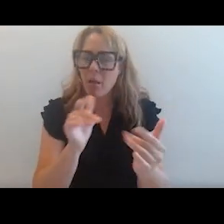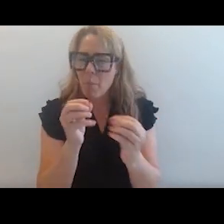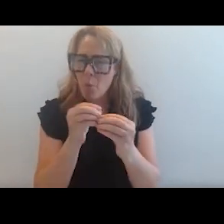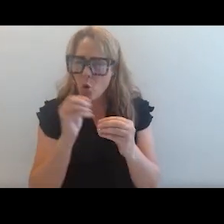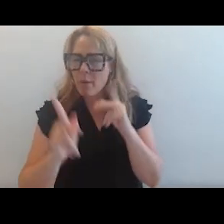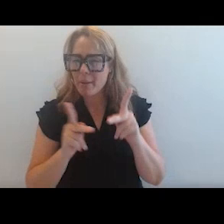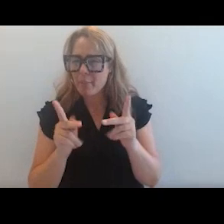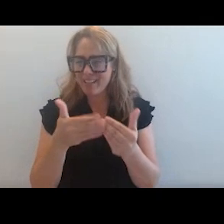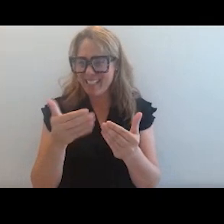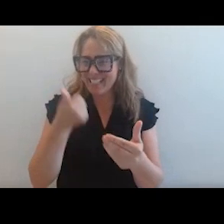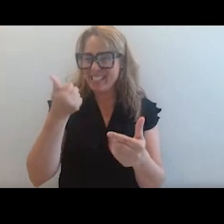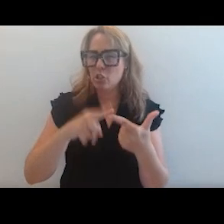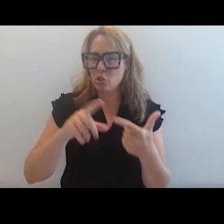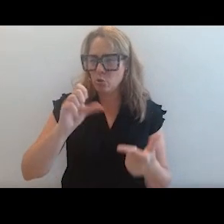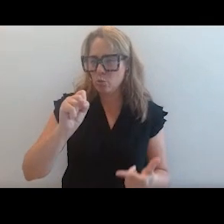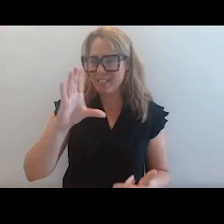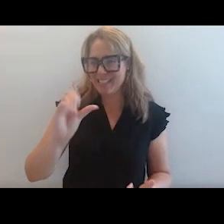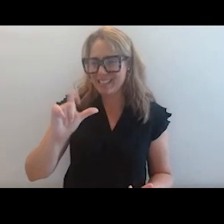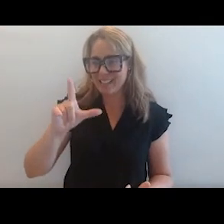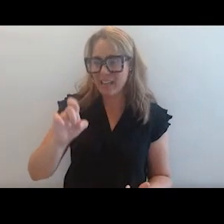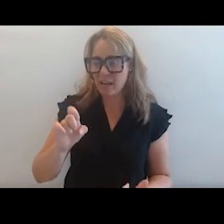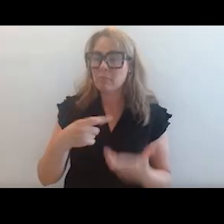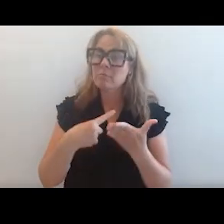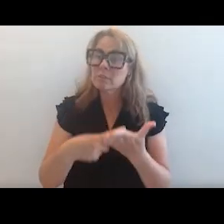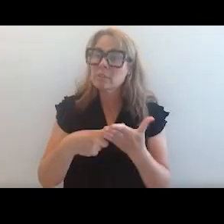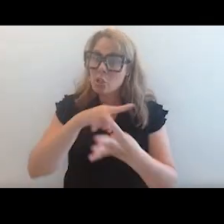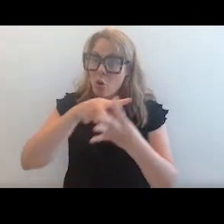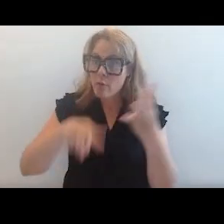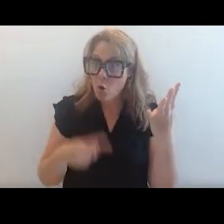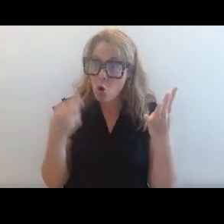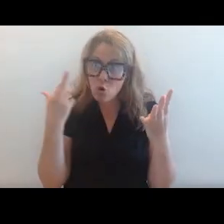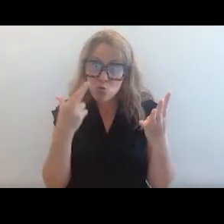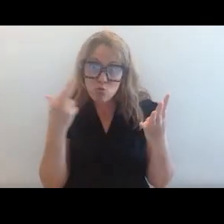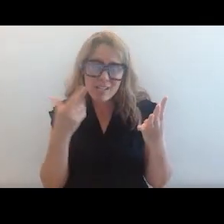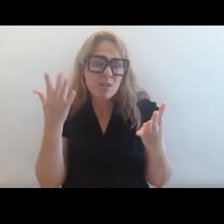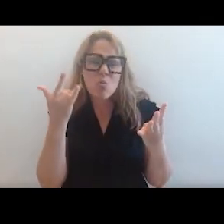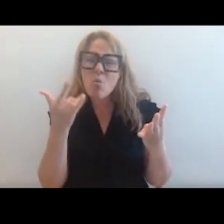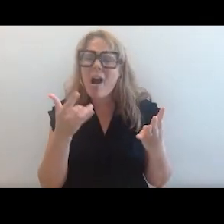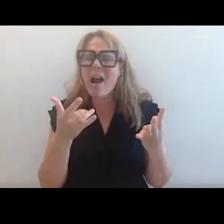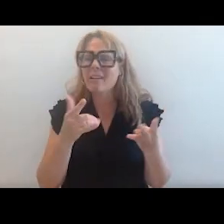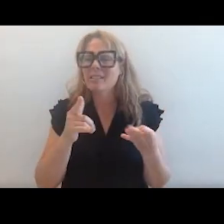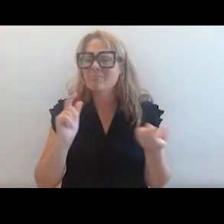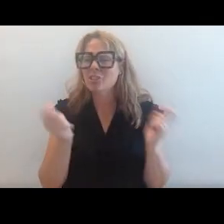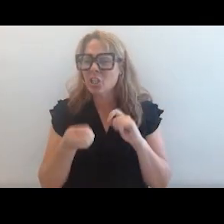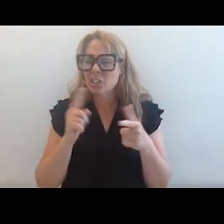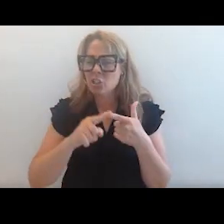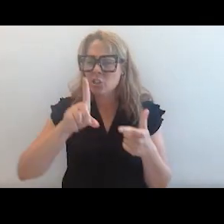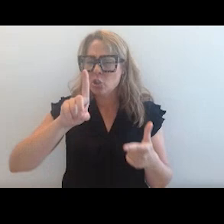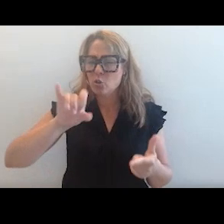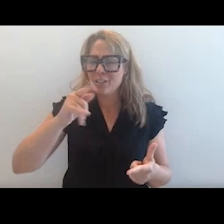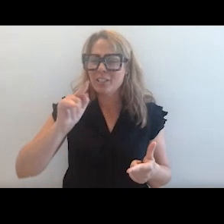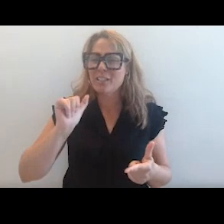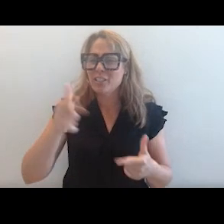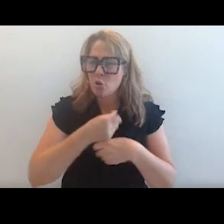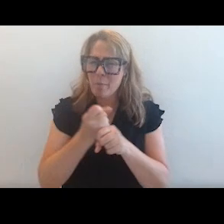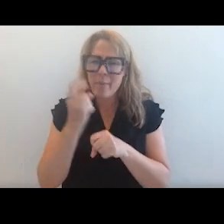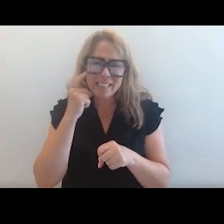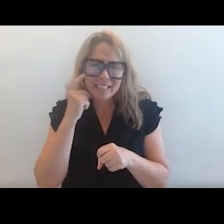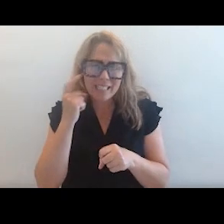people, and are easier to scale. Let’s discuss four key reasons why going digital makes sense.